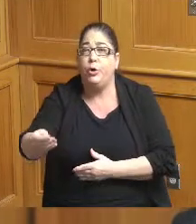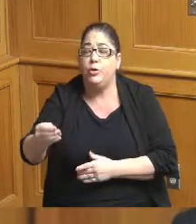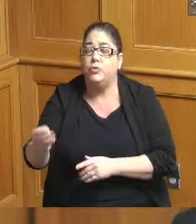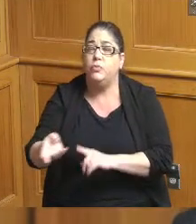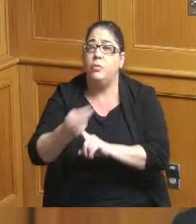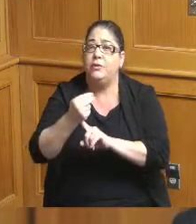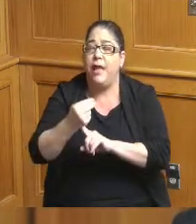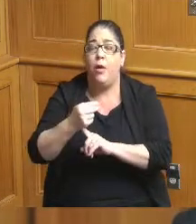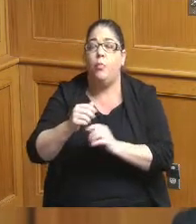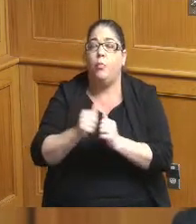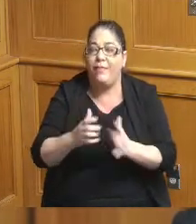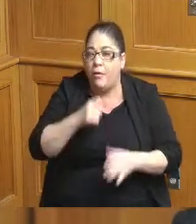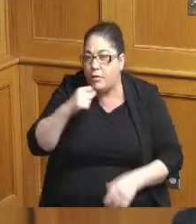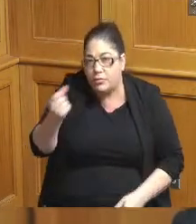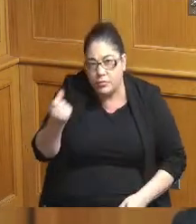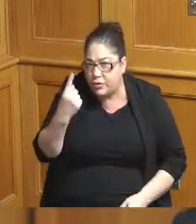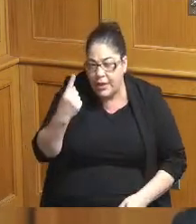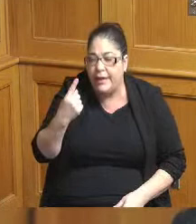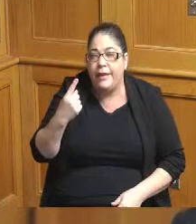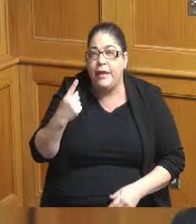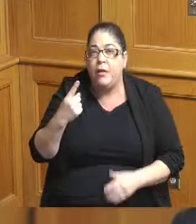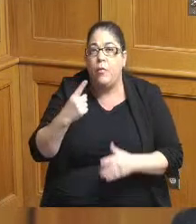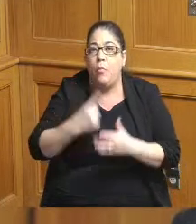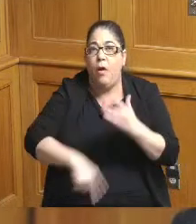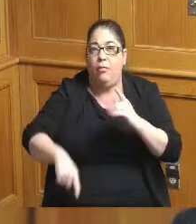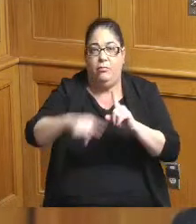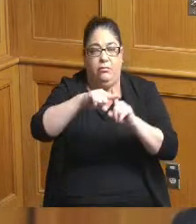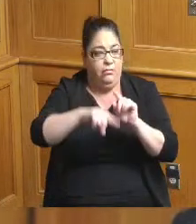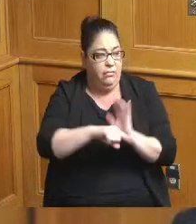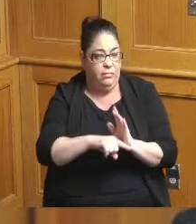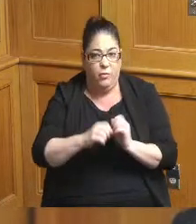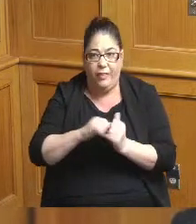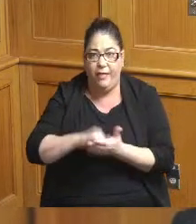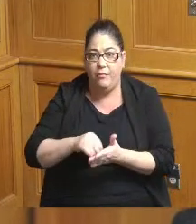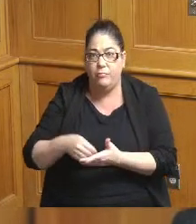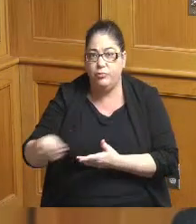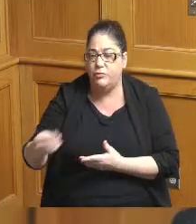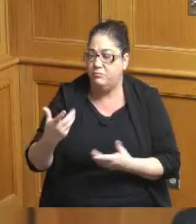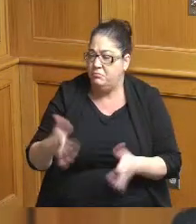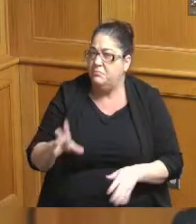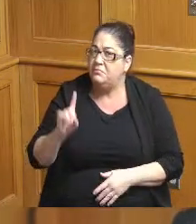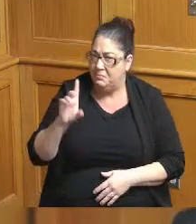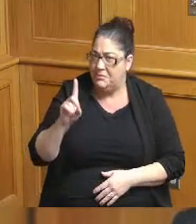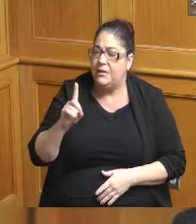understanding the consequences nor the upside to the purchase because we debated this over